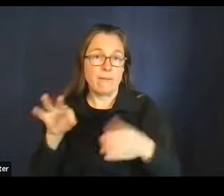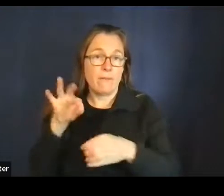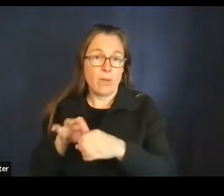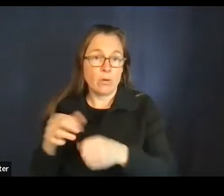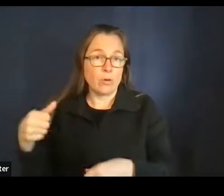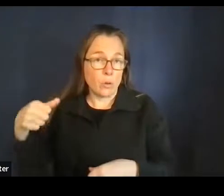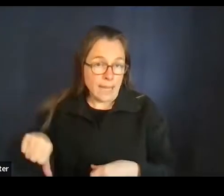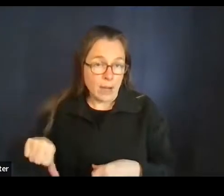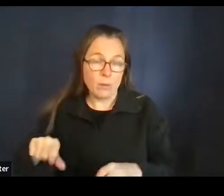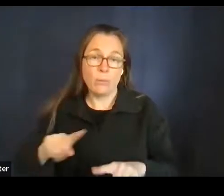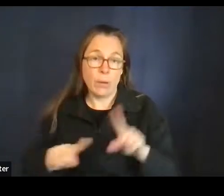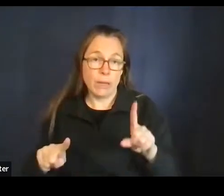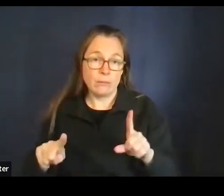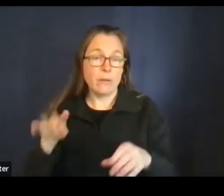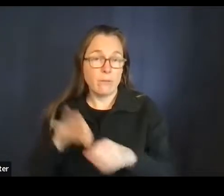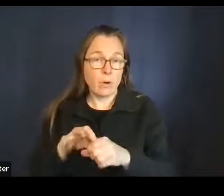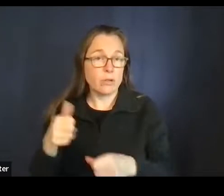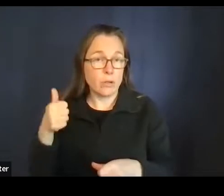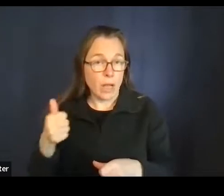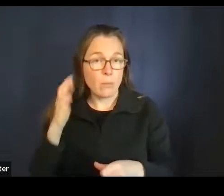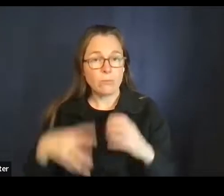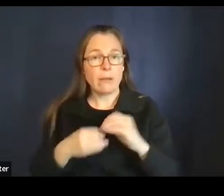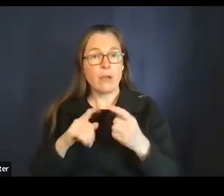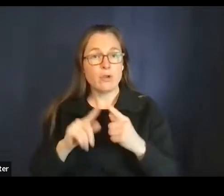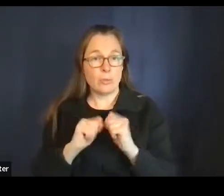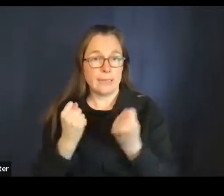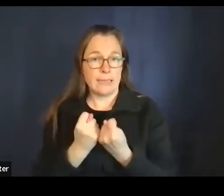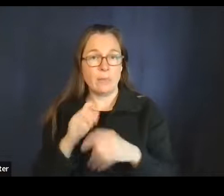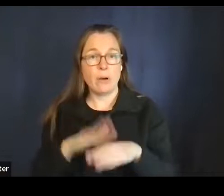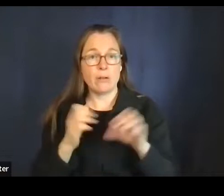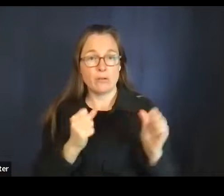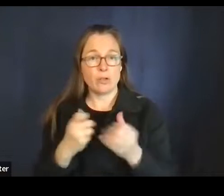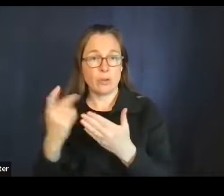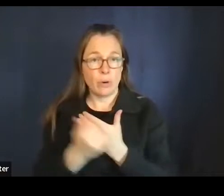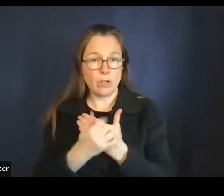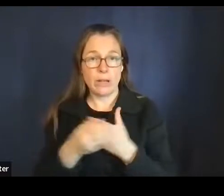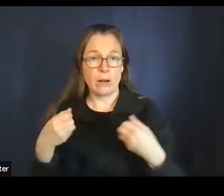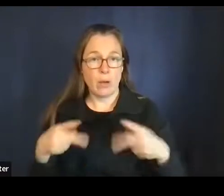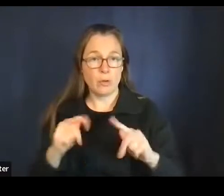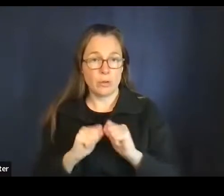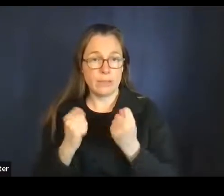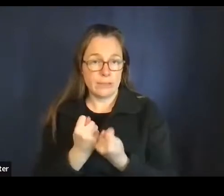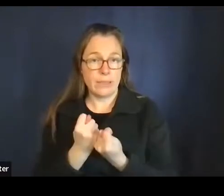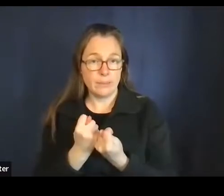So we expect to be adding to our team on the Strategic Project and Opportunities team in terms of project management.